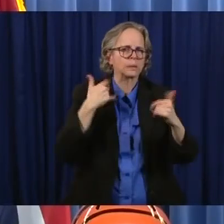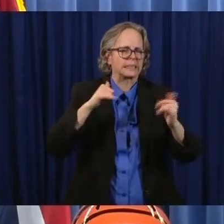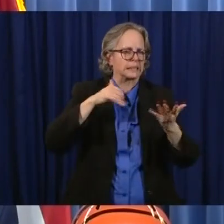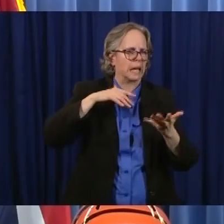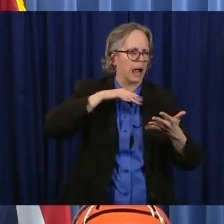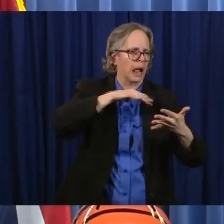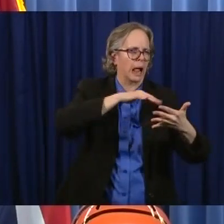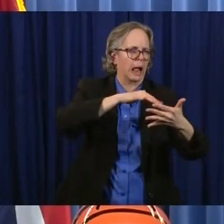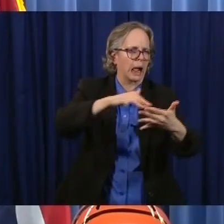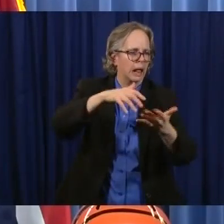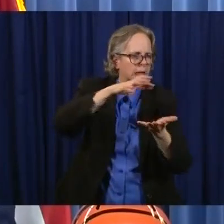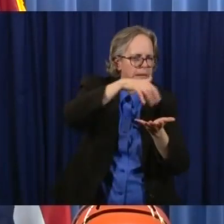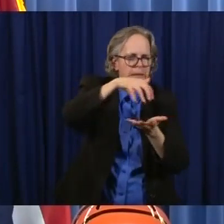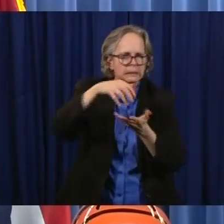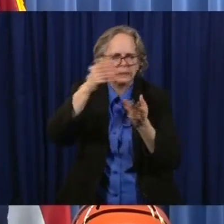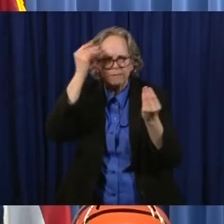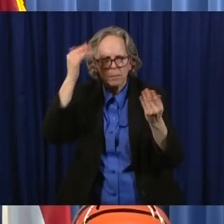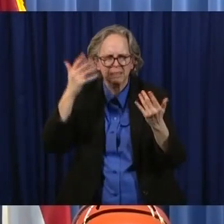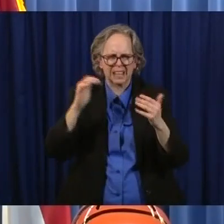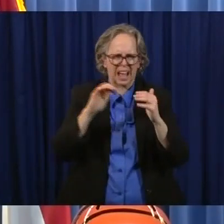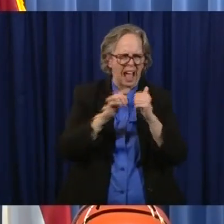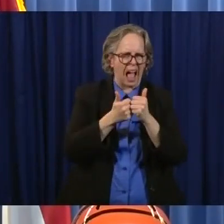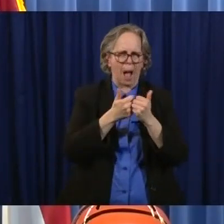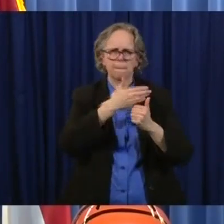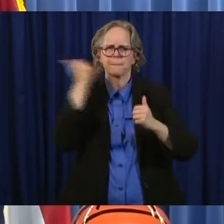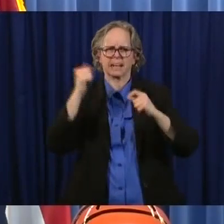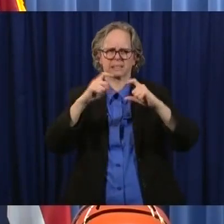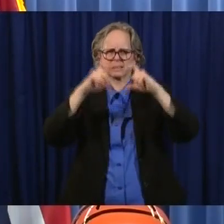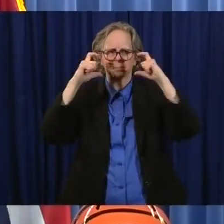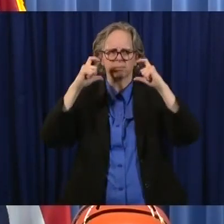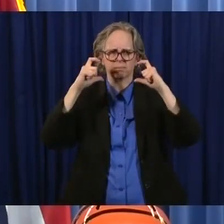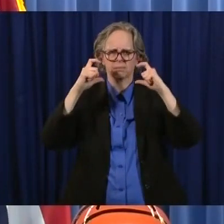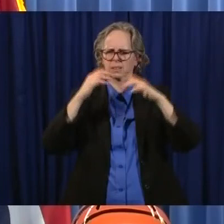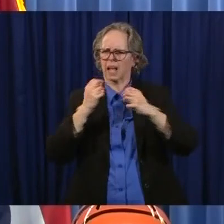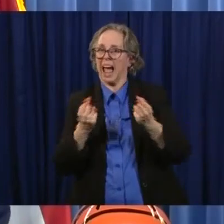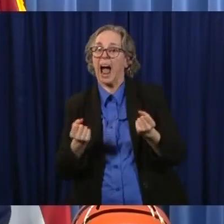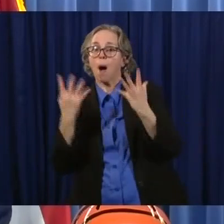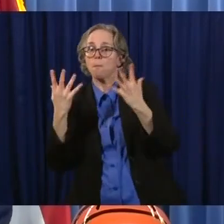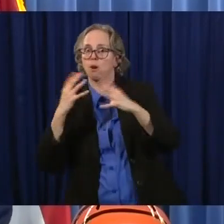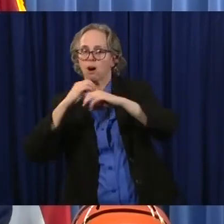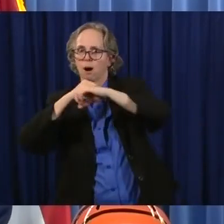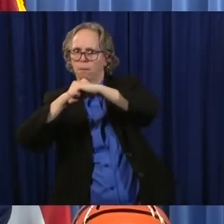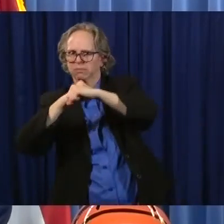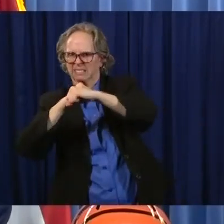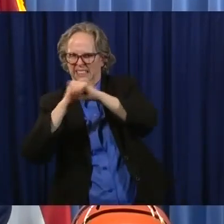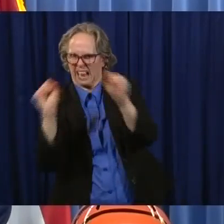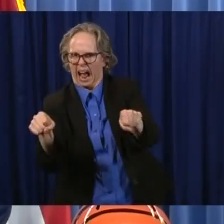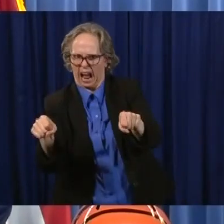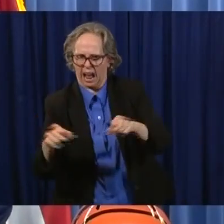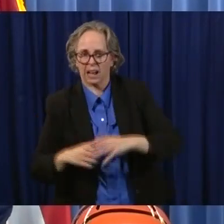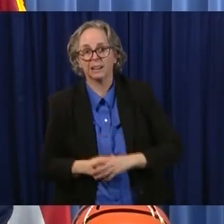NONTRADITIONAL MASK MATERIAL TYPES. COMPARING CLOTH TO OTHER OPTIONS. AND WE ARE STILL GATHERING THAT